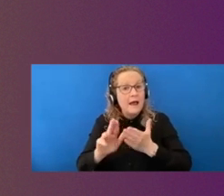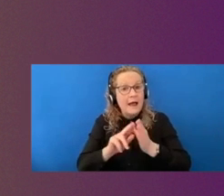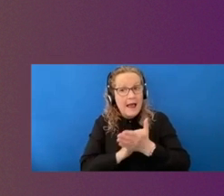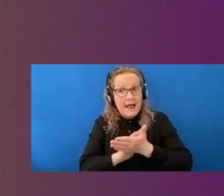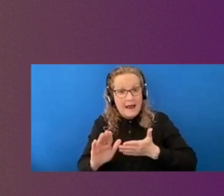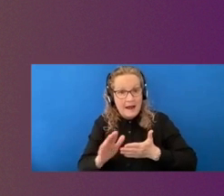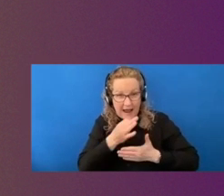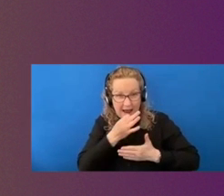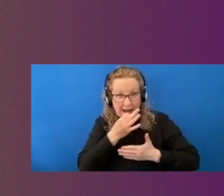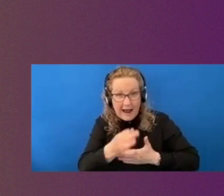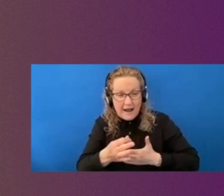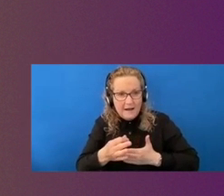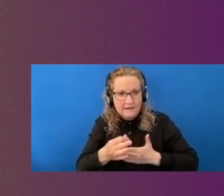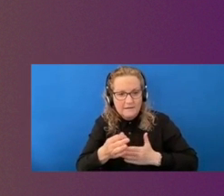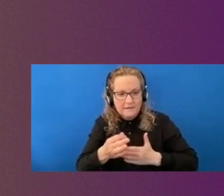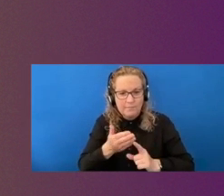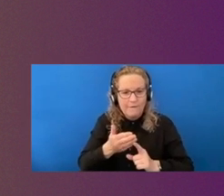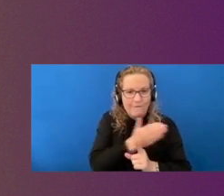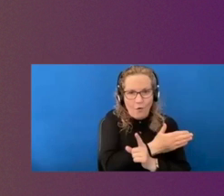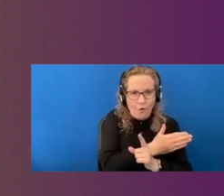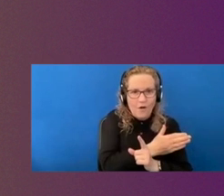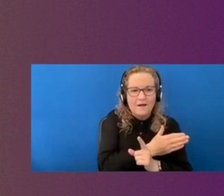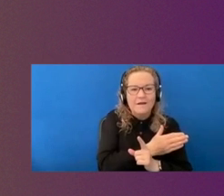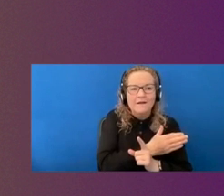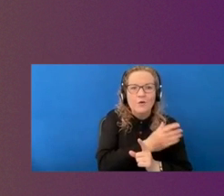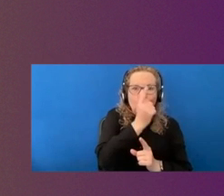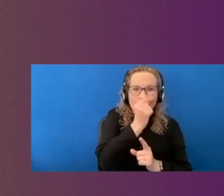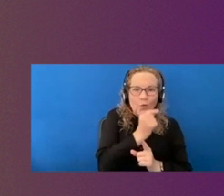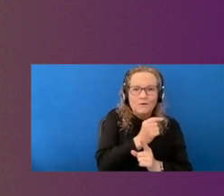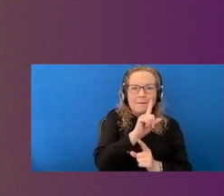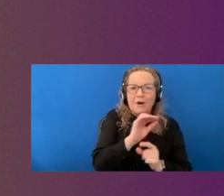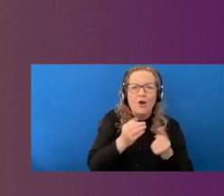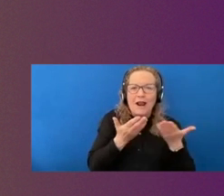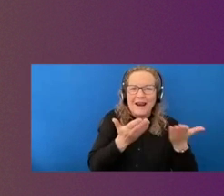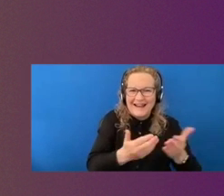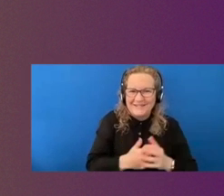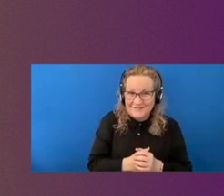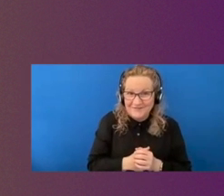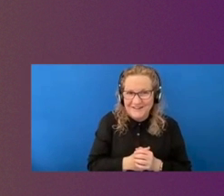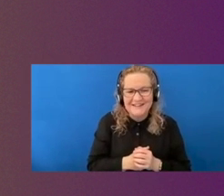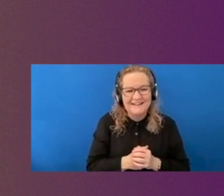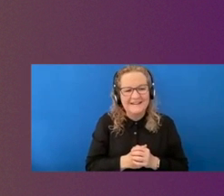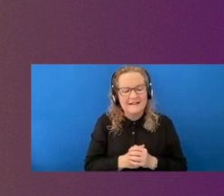couldn't do it it was a case of they wouldn't do it yeah and it was just that that um it wasn't